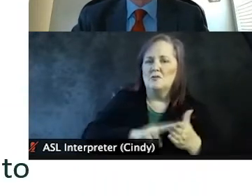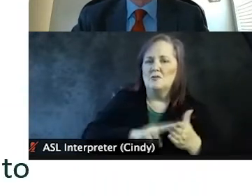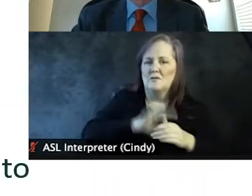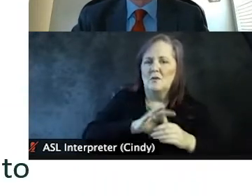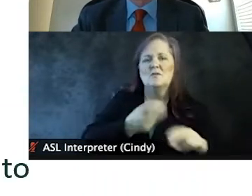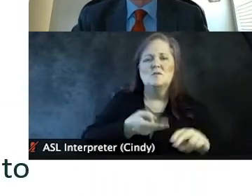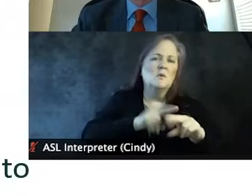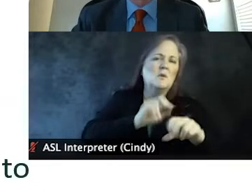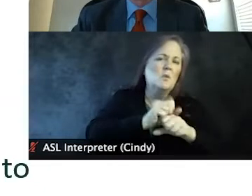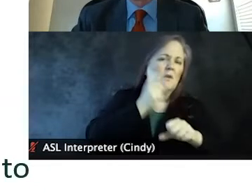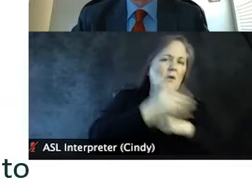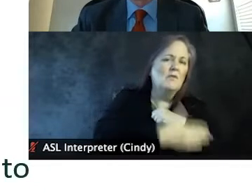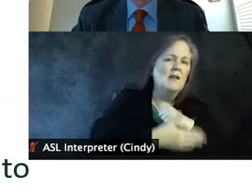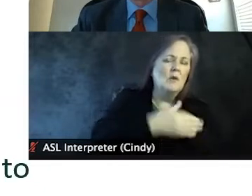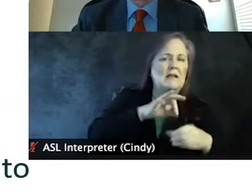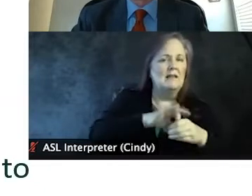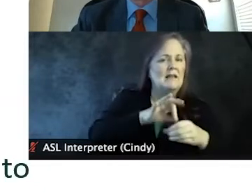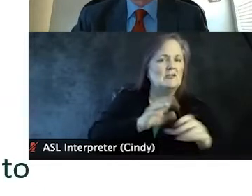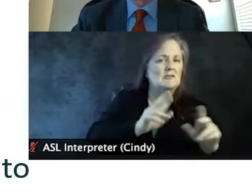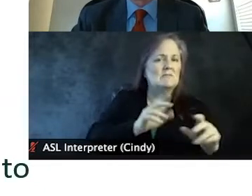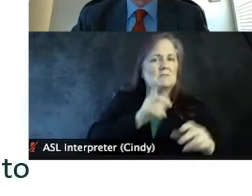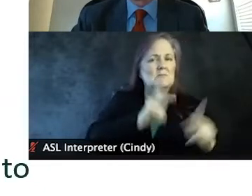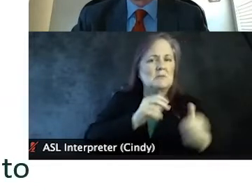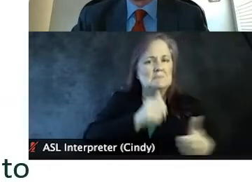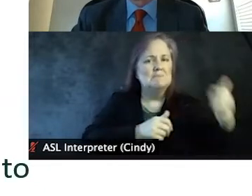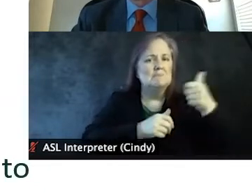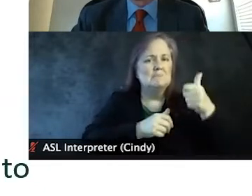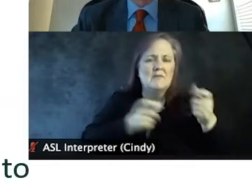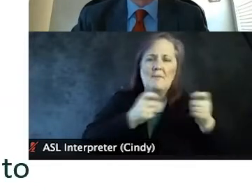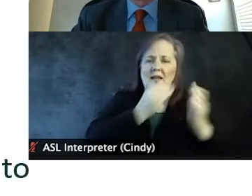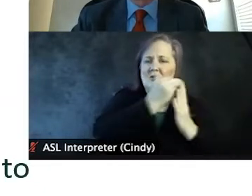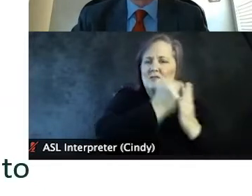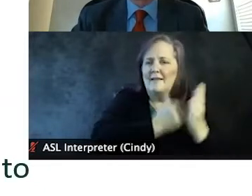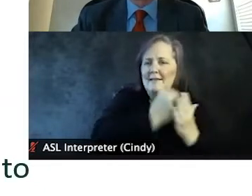these increased costs would probably be in the hundreds of thousands of dollars.